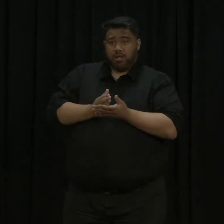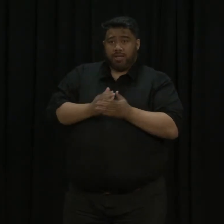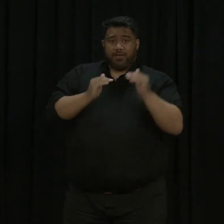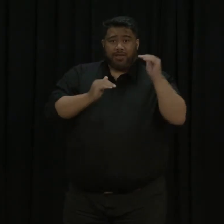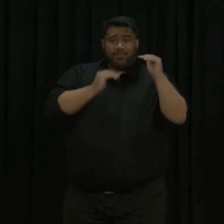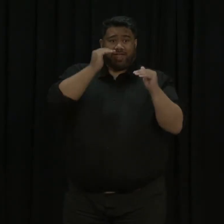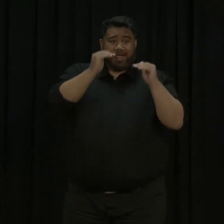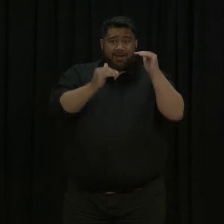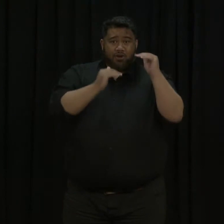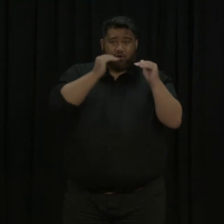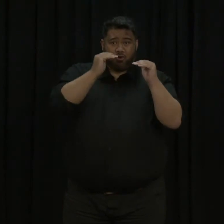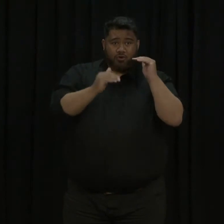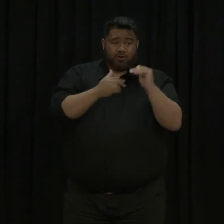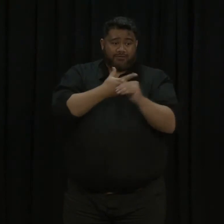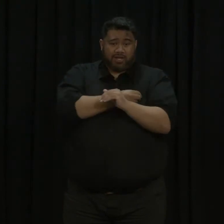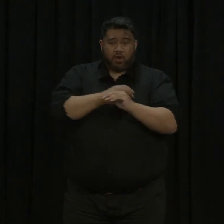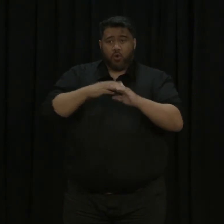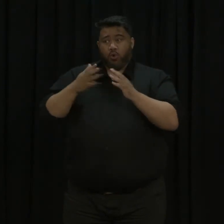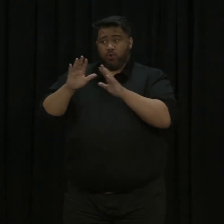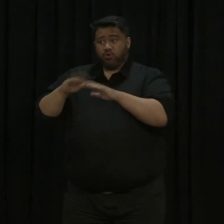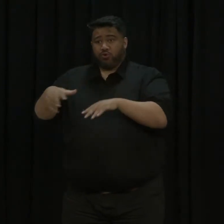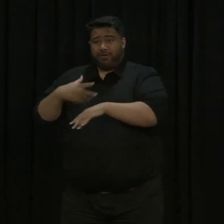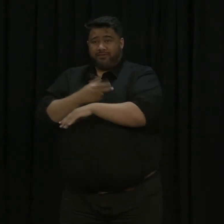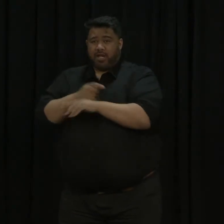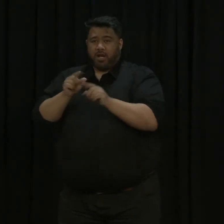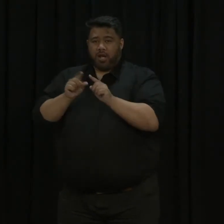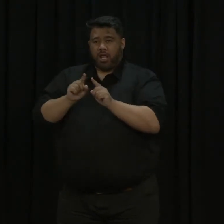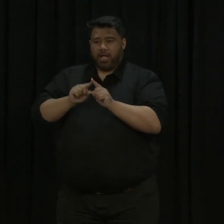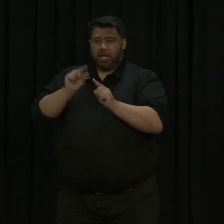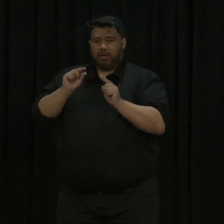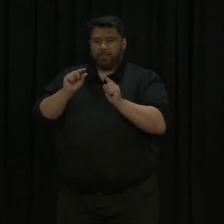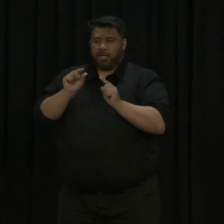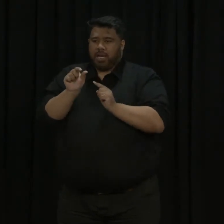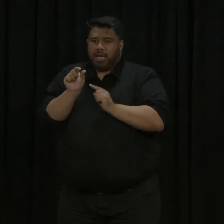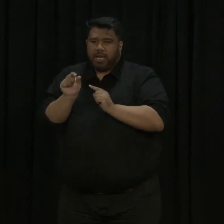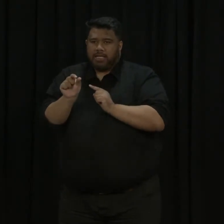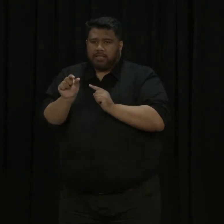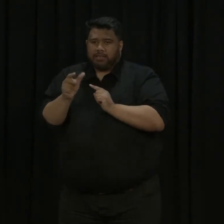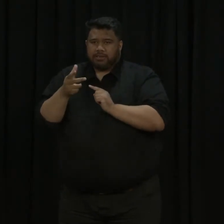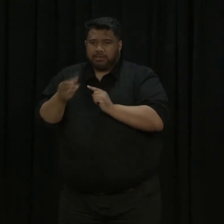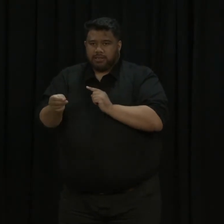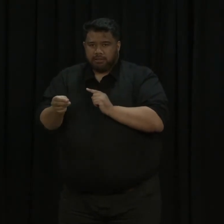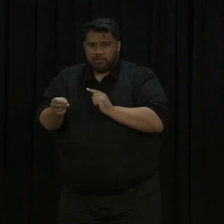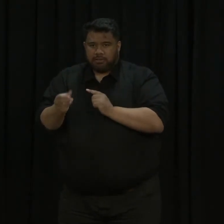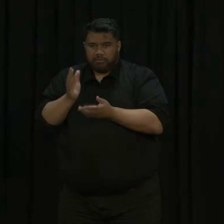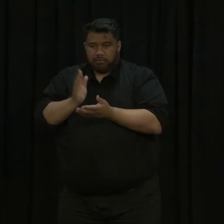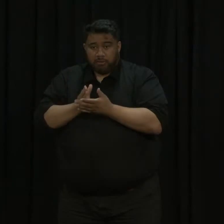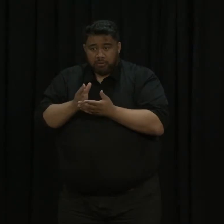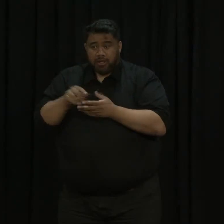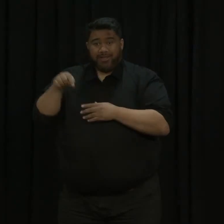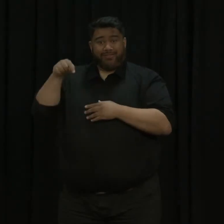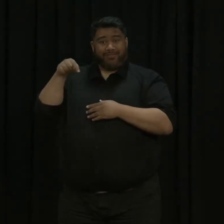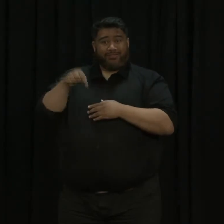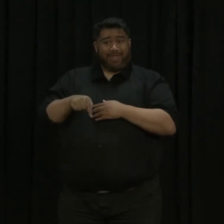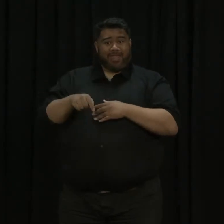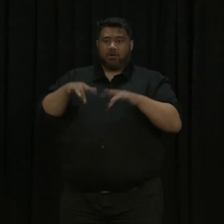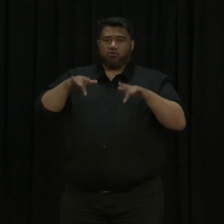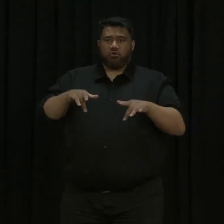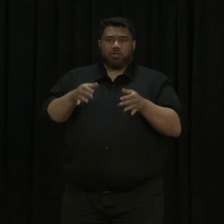approval and the vaccination rollout? Speak back a variety of scenarios and one of the questions we have at the moment is whether we are rolling out a specific electric dose it is